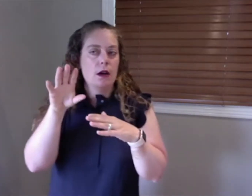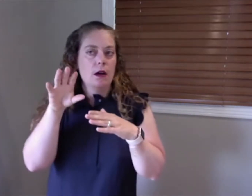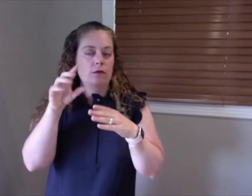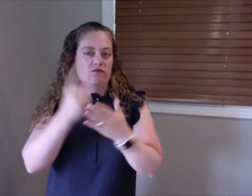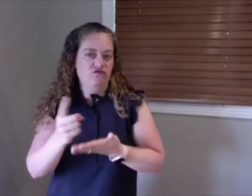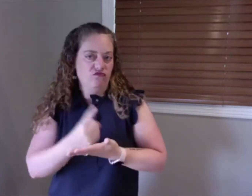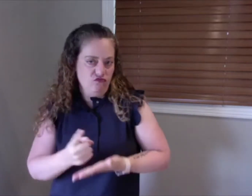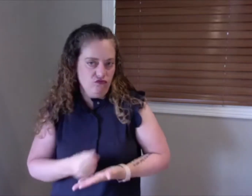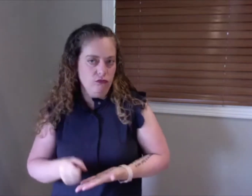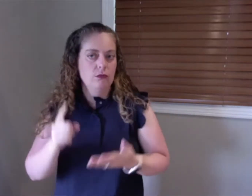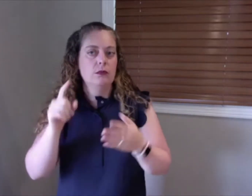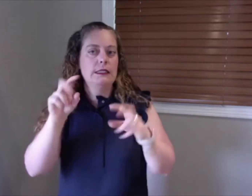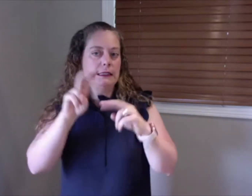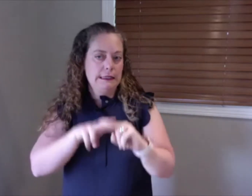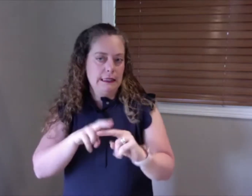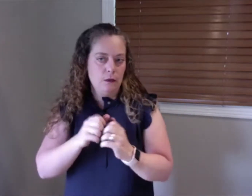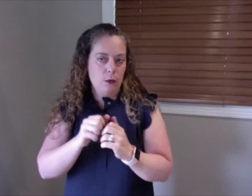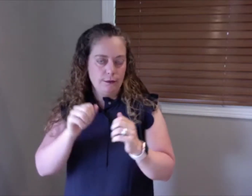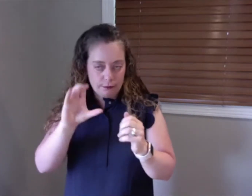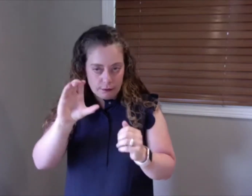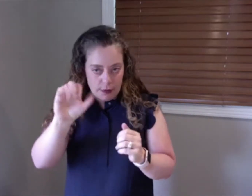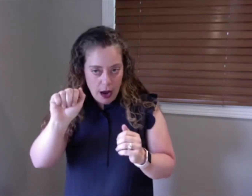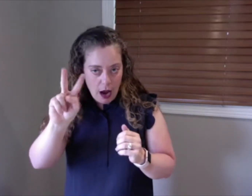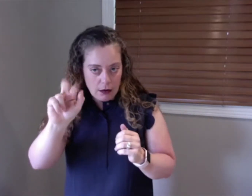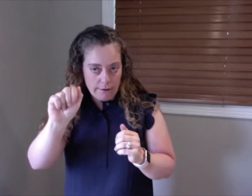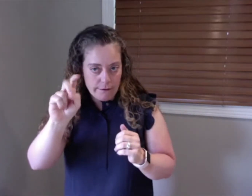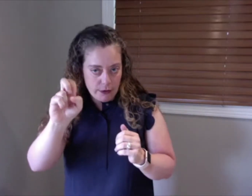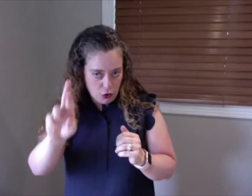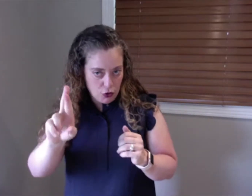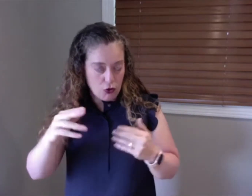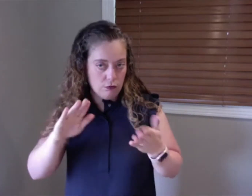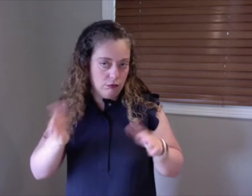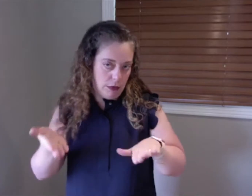in Rochester every week. And I would have to sit with